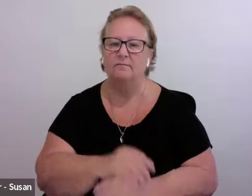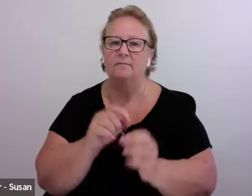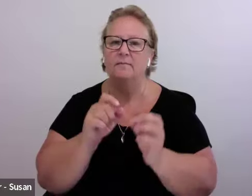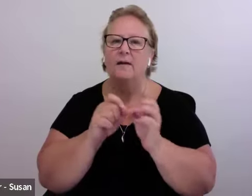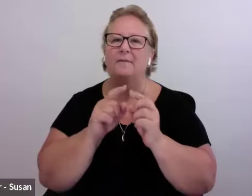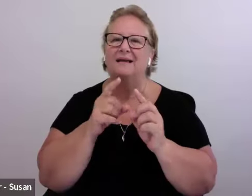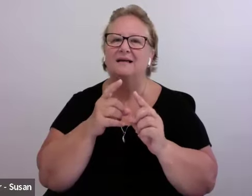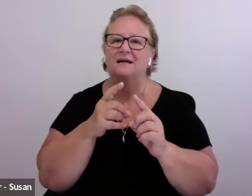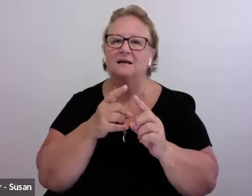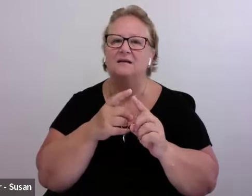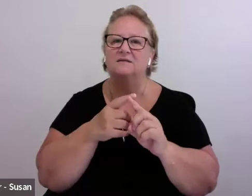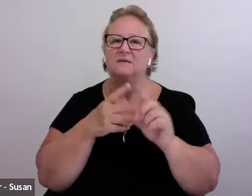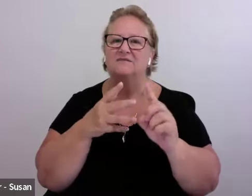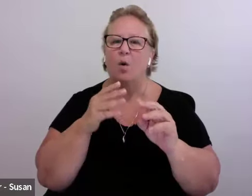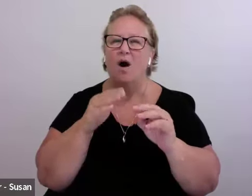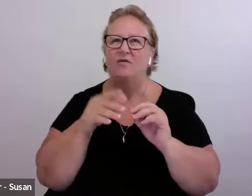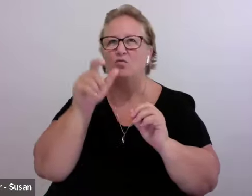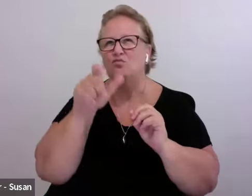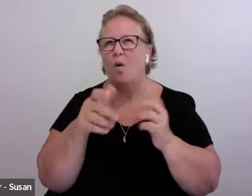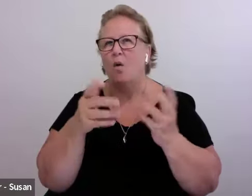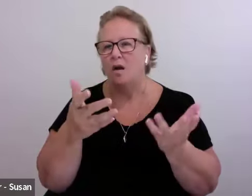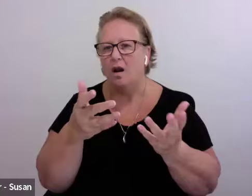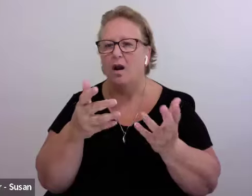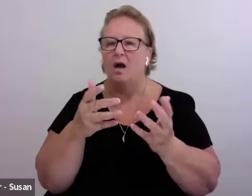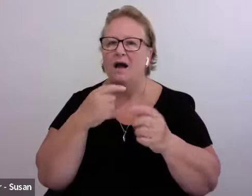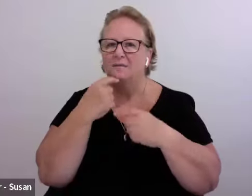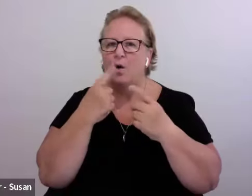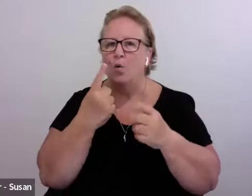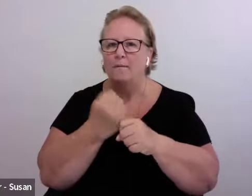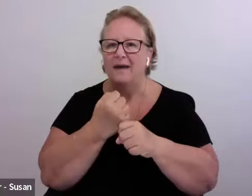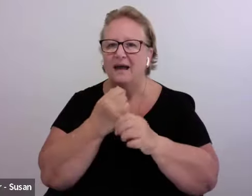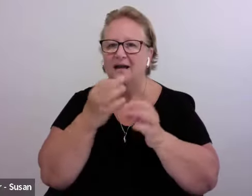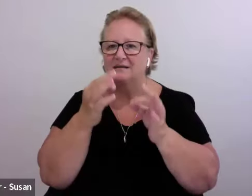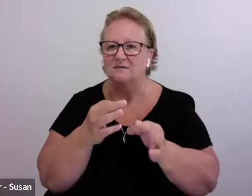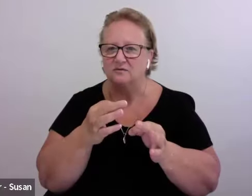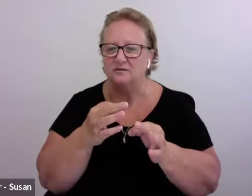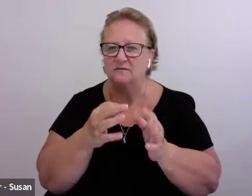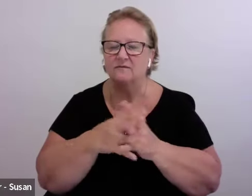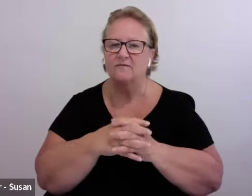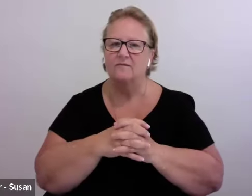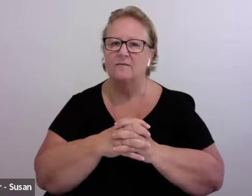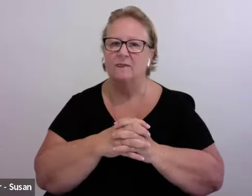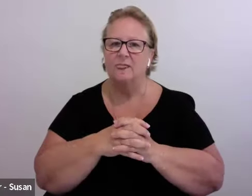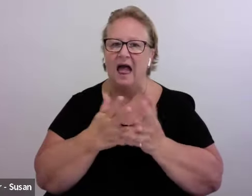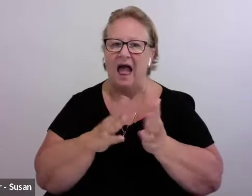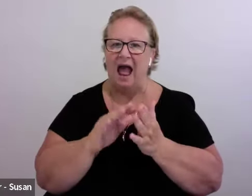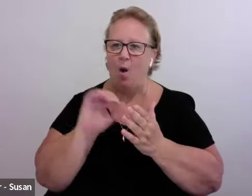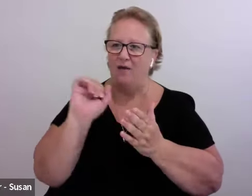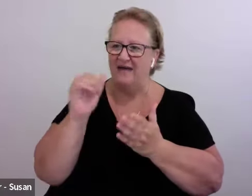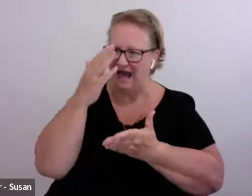and so that not - being specific about the roles, authority and